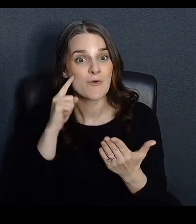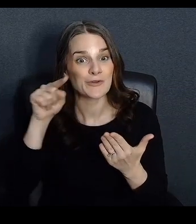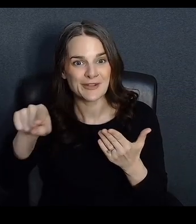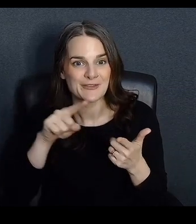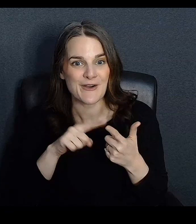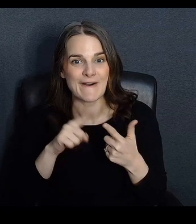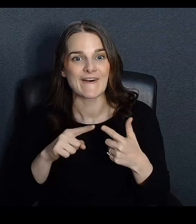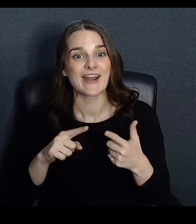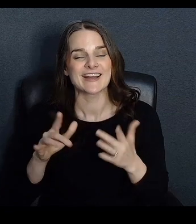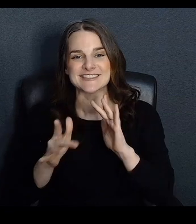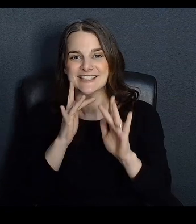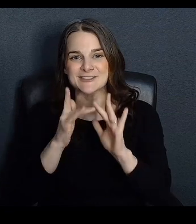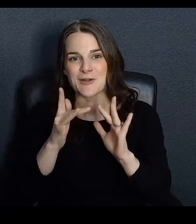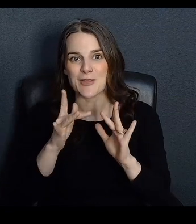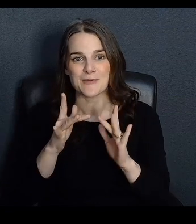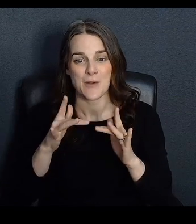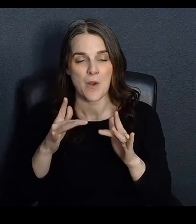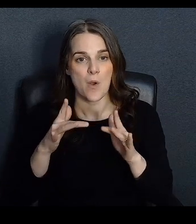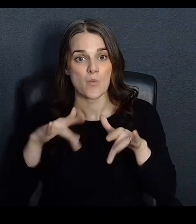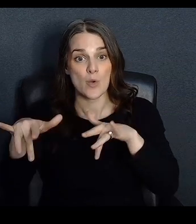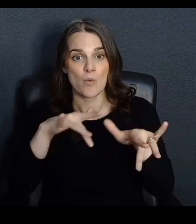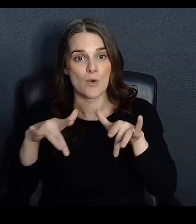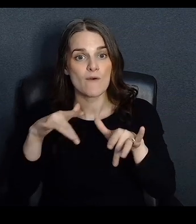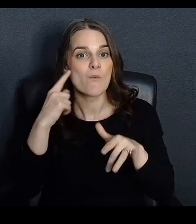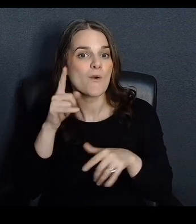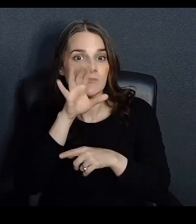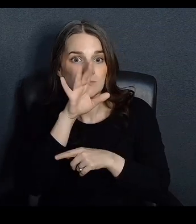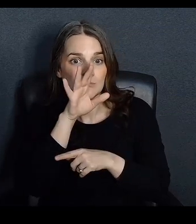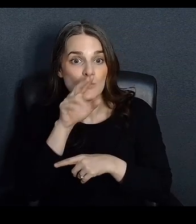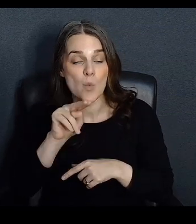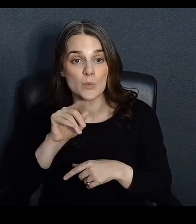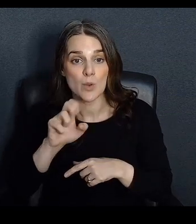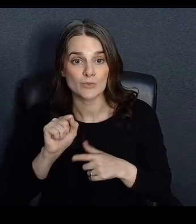notes, some of those smart pens that I had mentioned previously, or other reading devices.